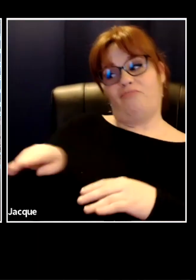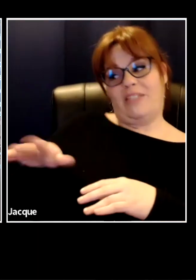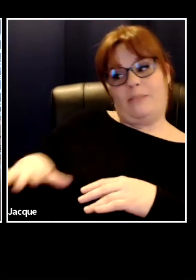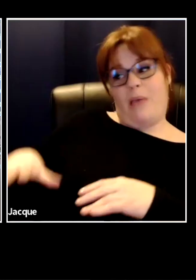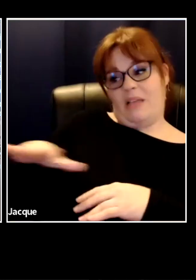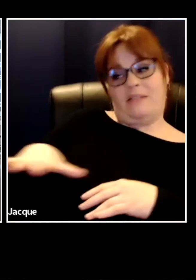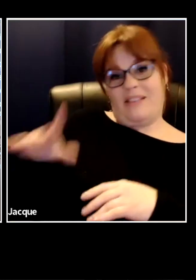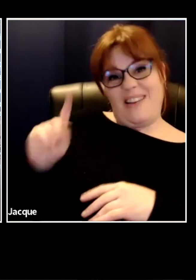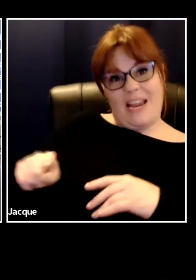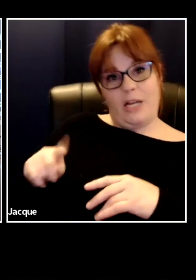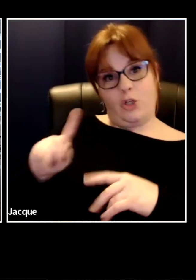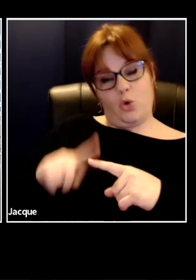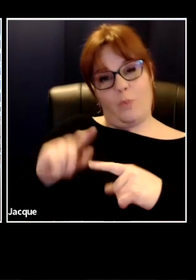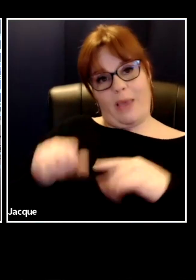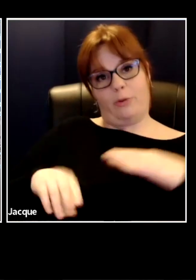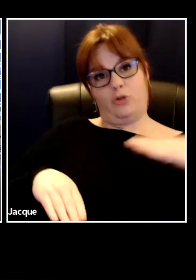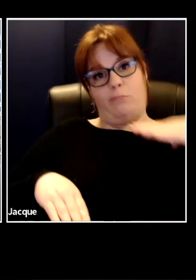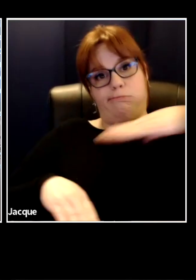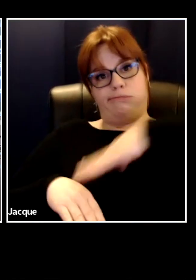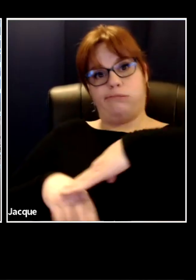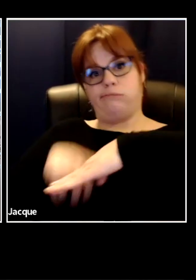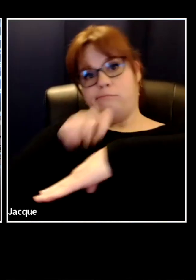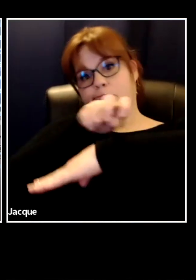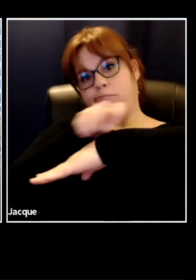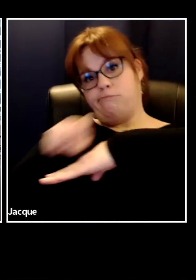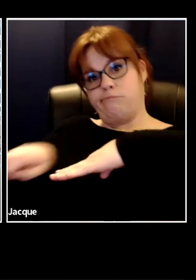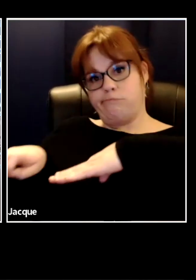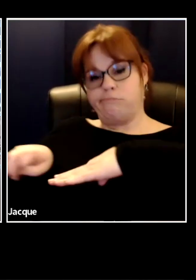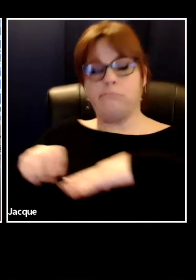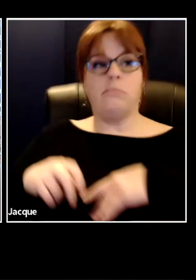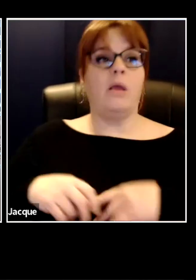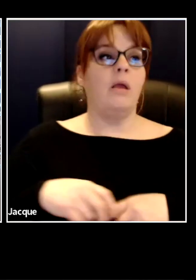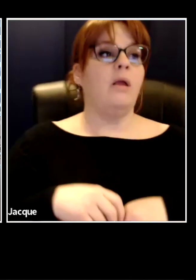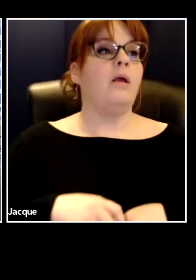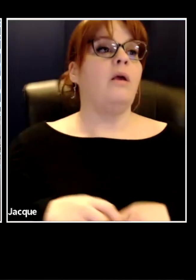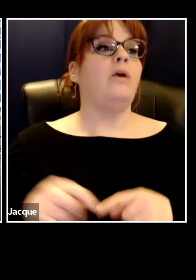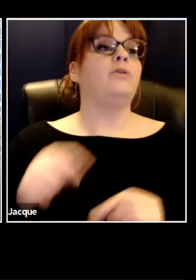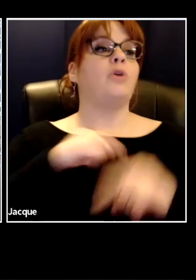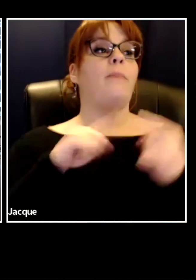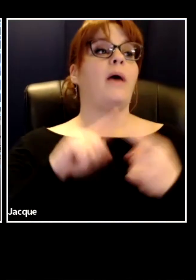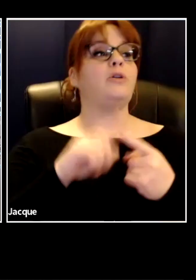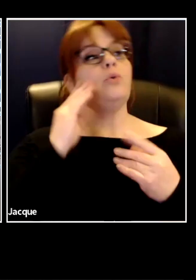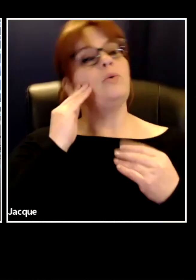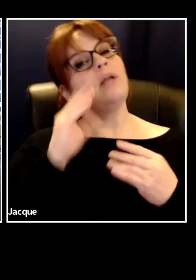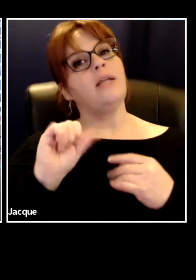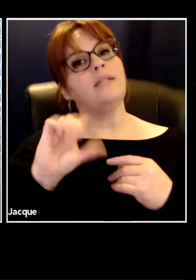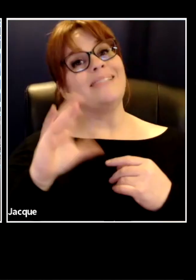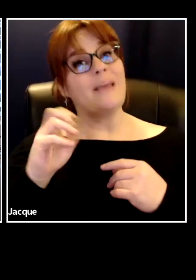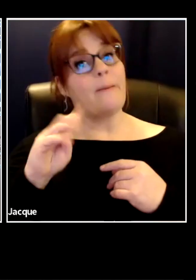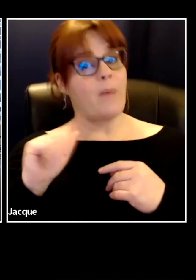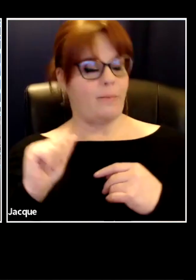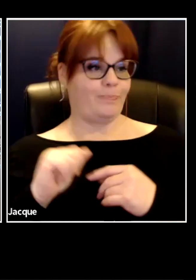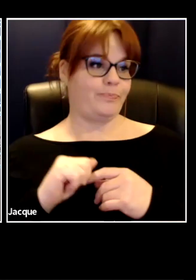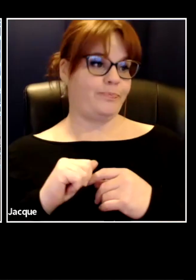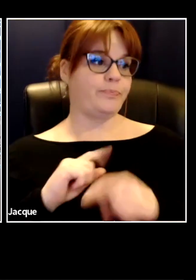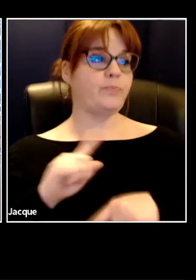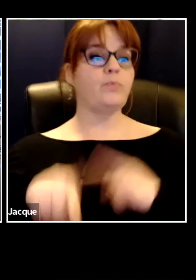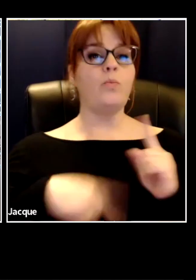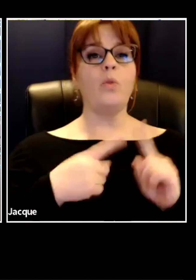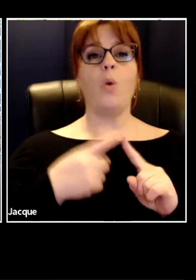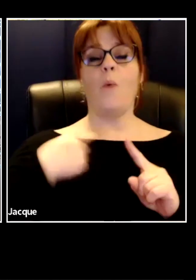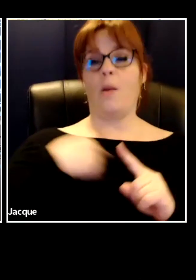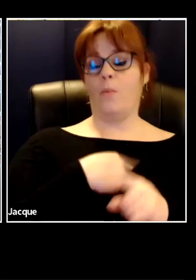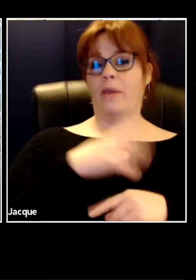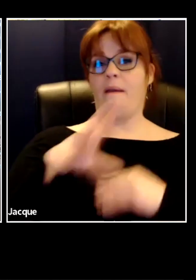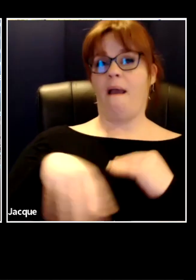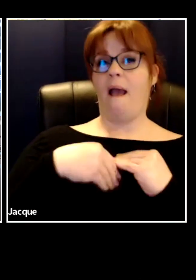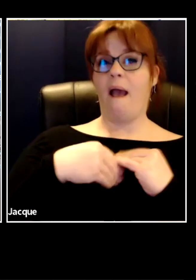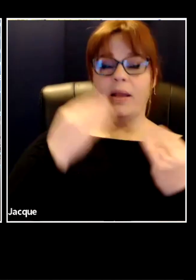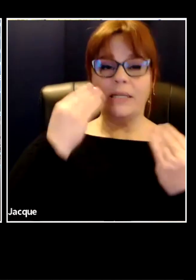the answer to that is going back to what we talked about data schemas. So um when we add data in much